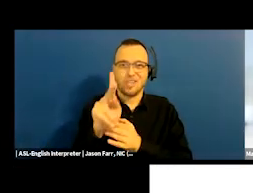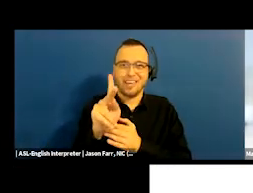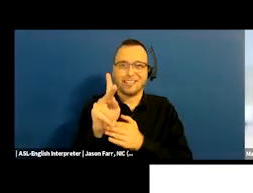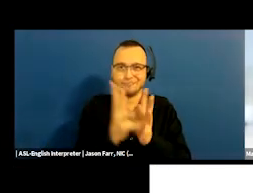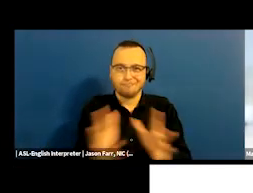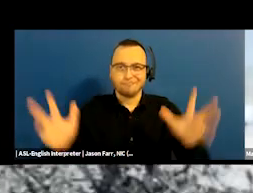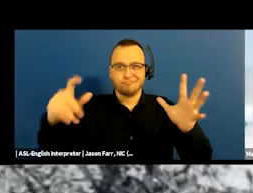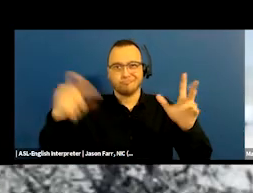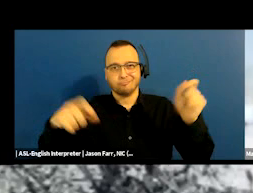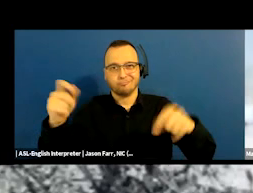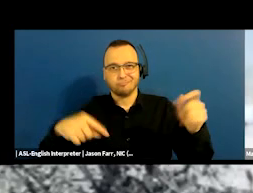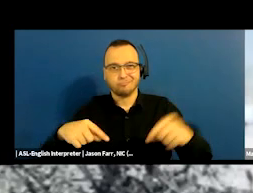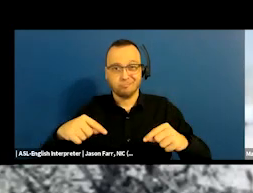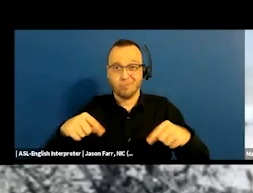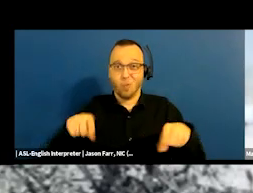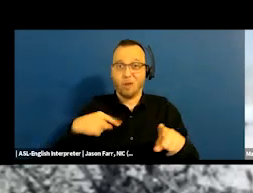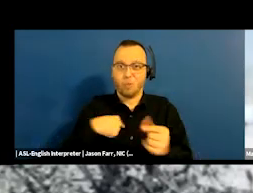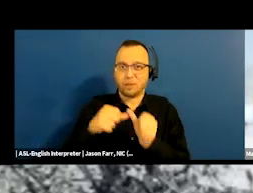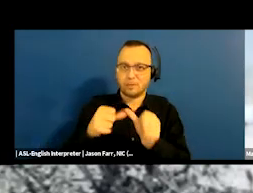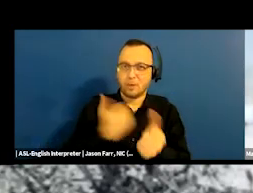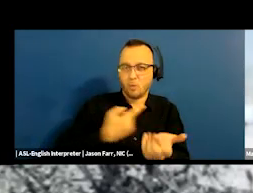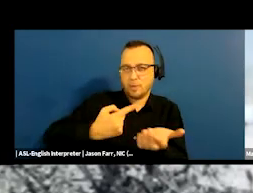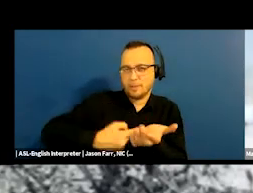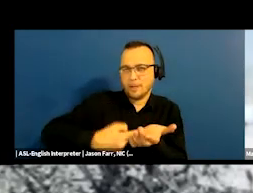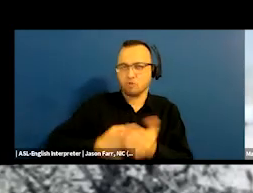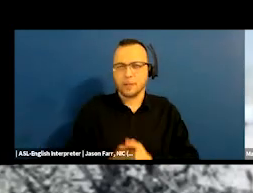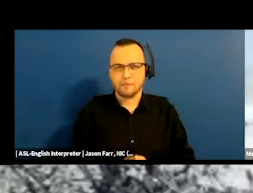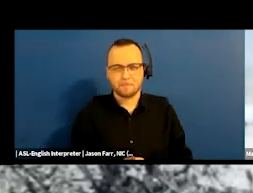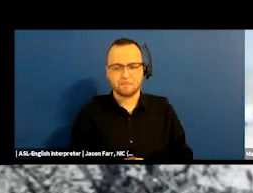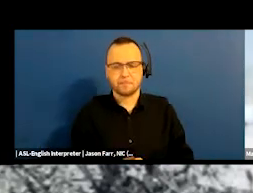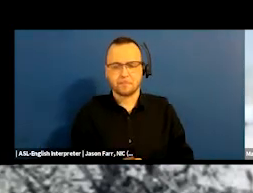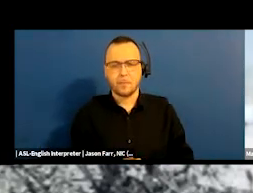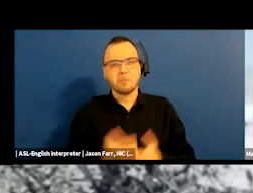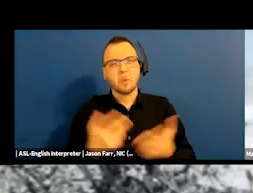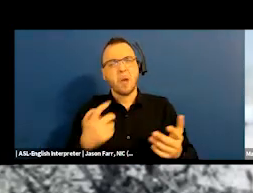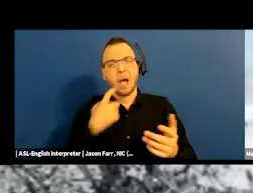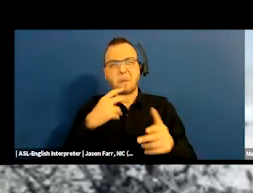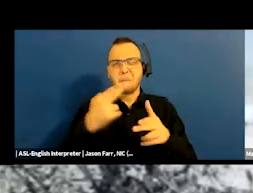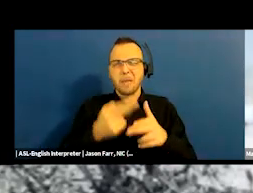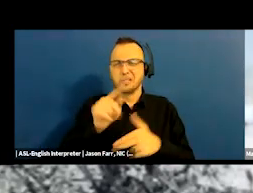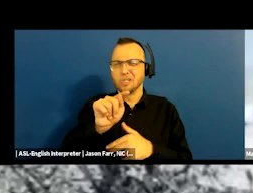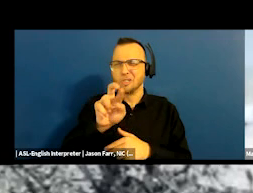And 45% of these individuals do experience mental illness. So we want to keep in mind,